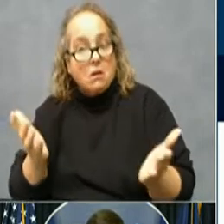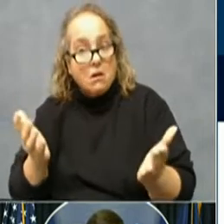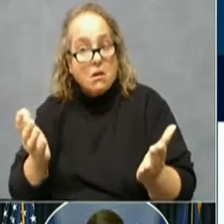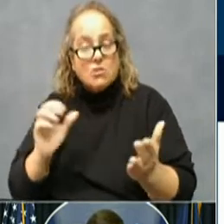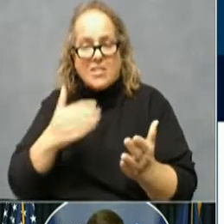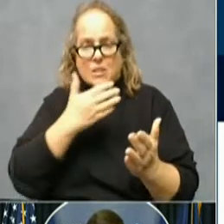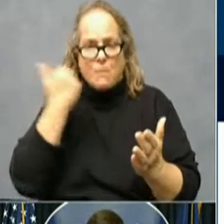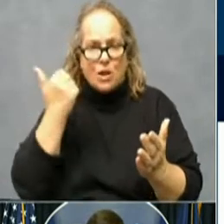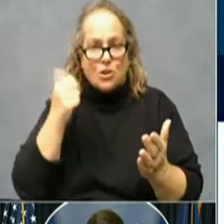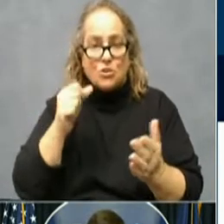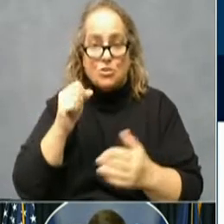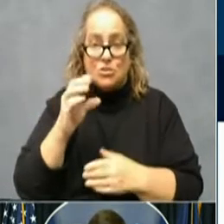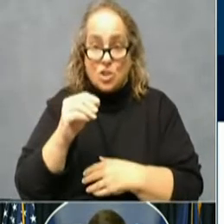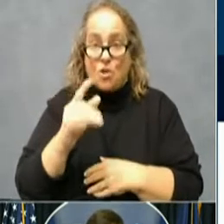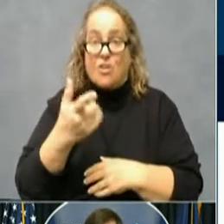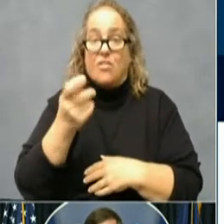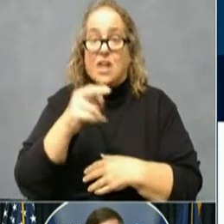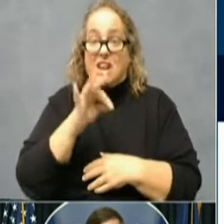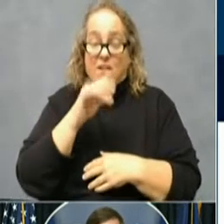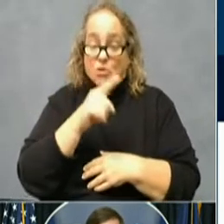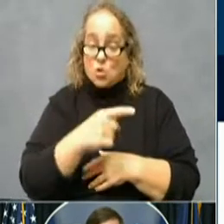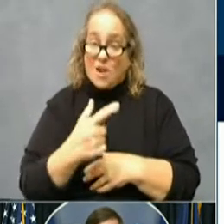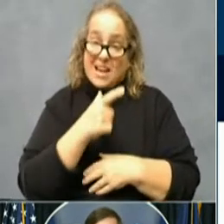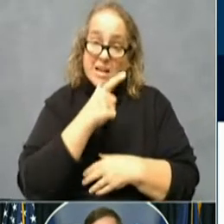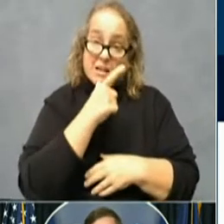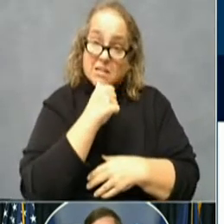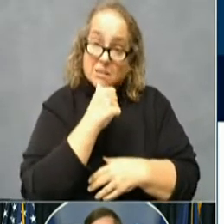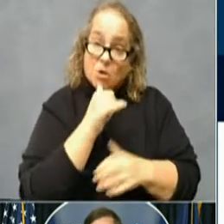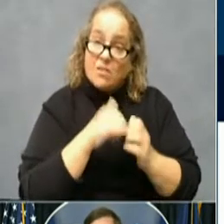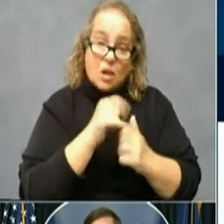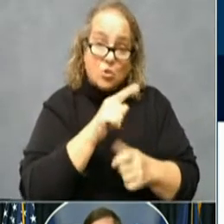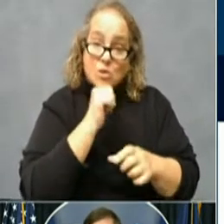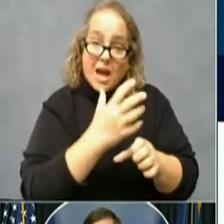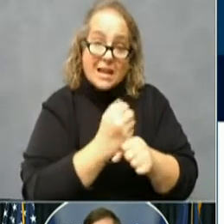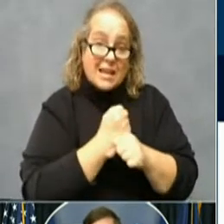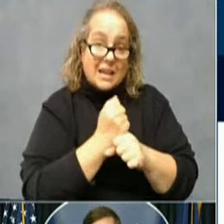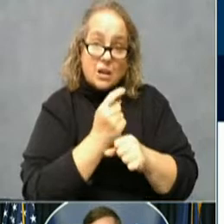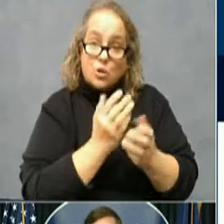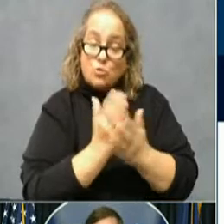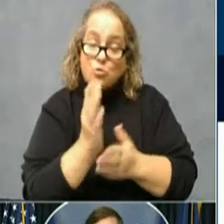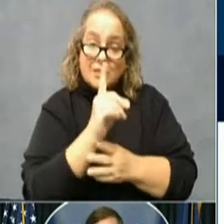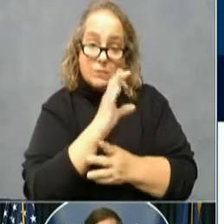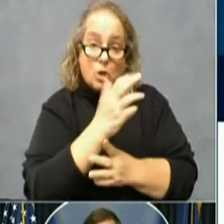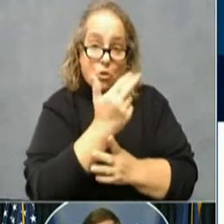didn't get in the week of 13 through the 19th private 15th. We may, we may.